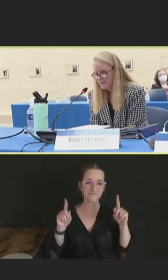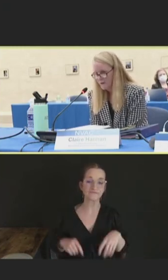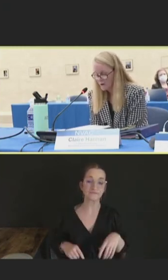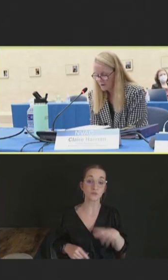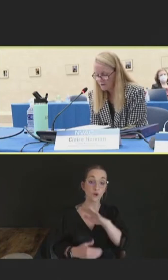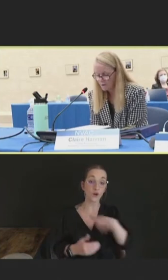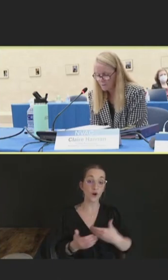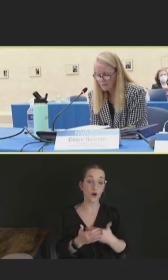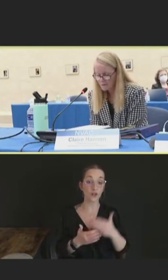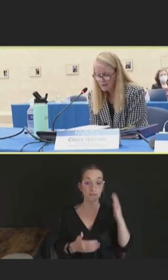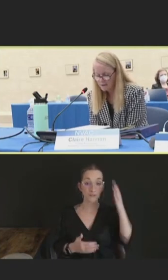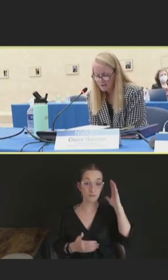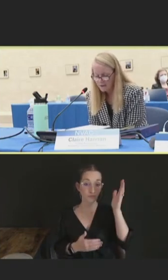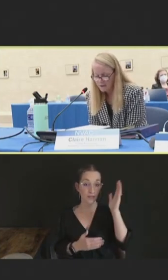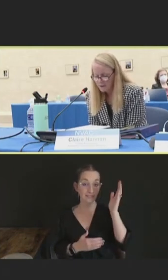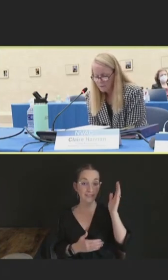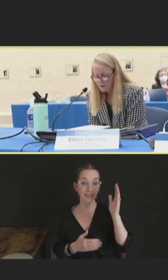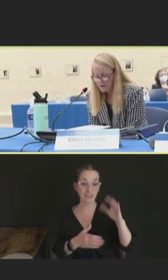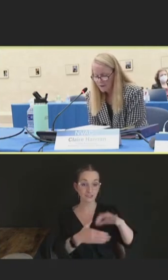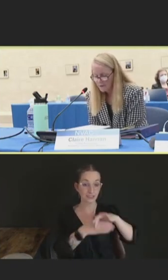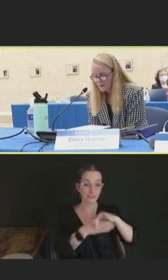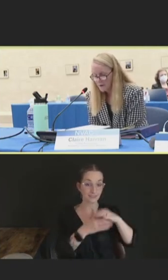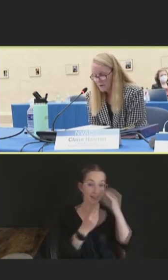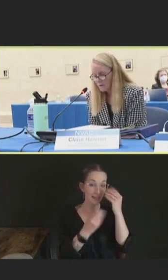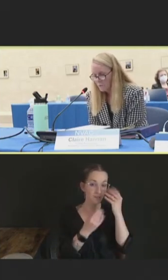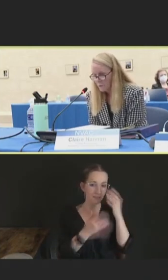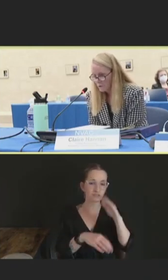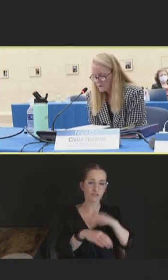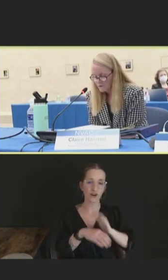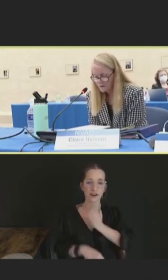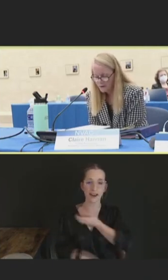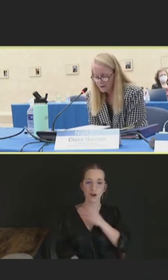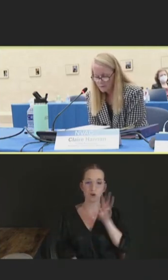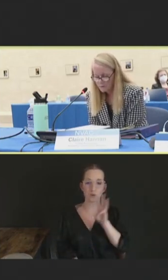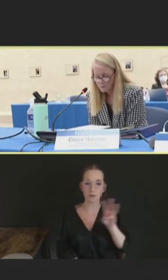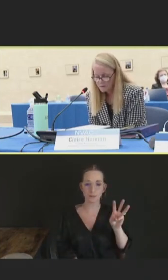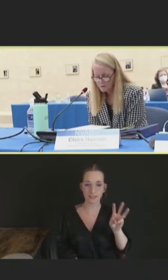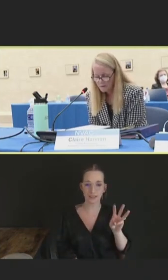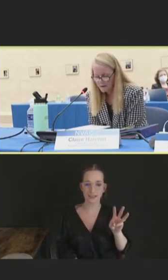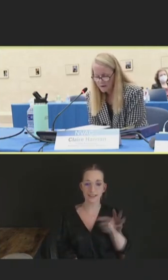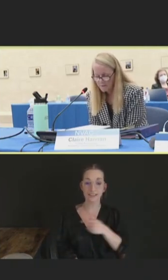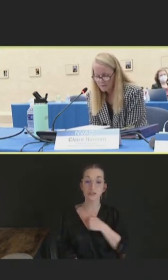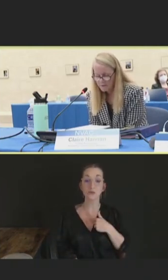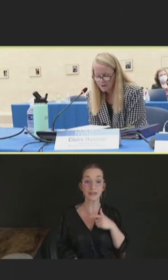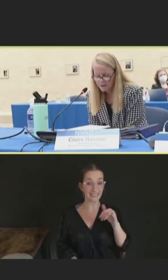are on our website. We held our awards, our annual awards during that conference and I